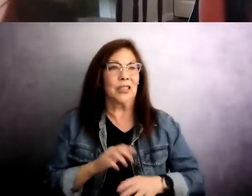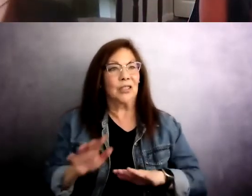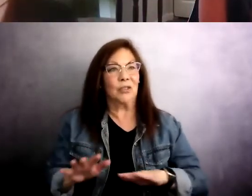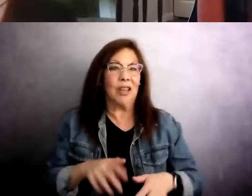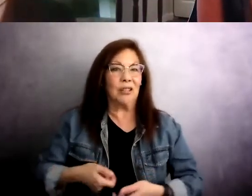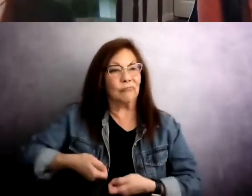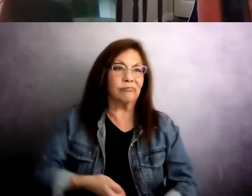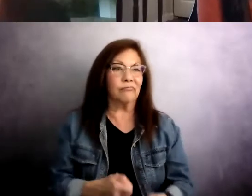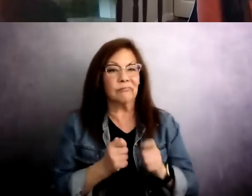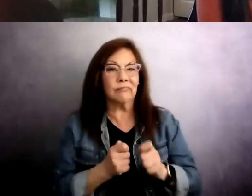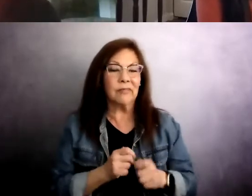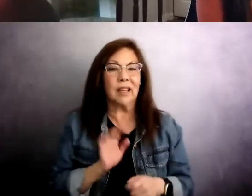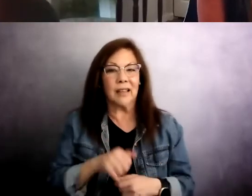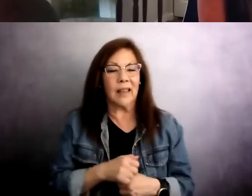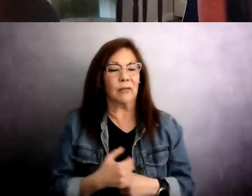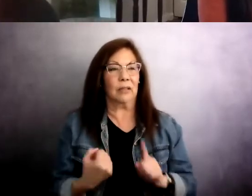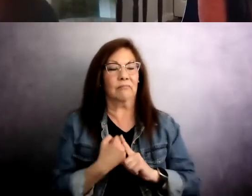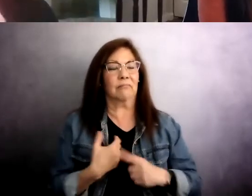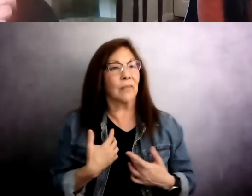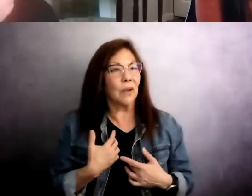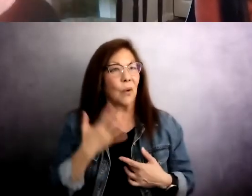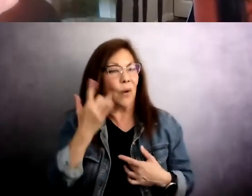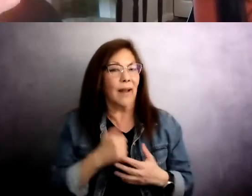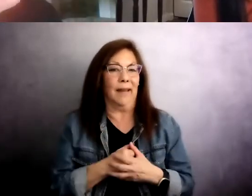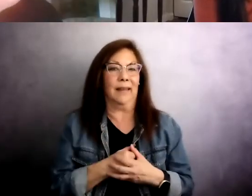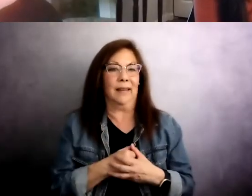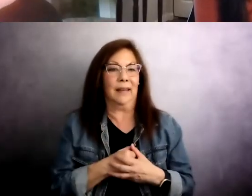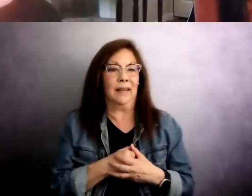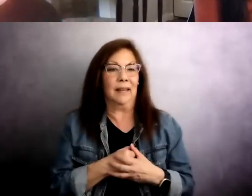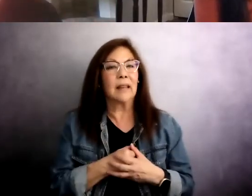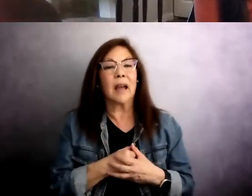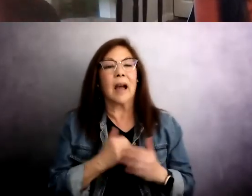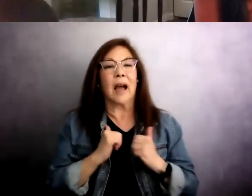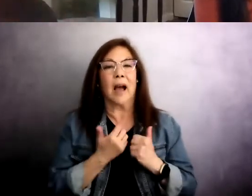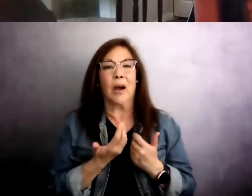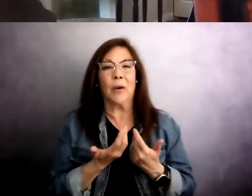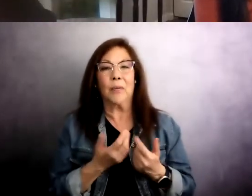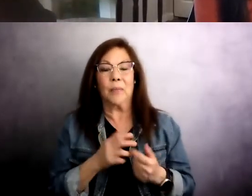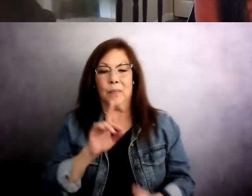and she is just so casually doing things, that really struck me, especially how Jordan